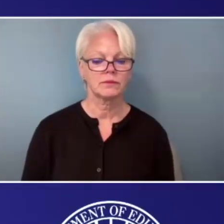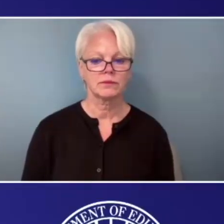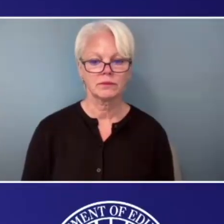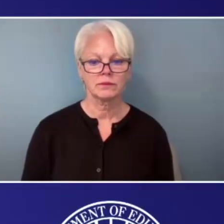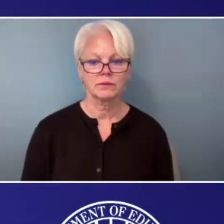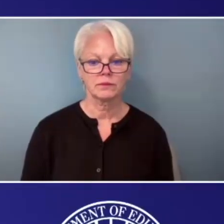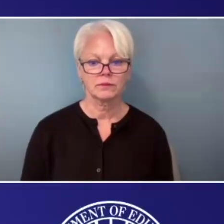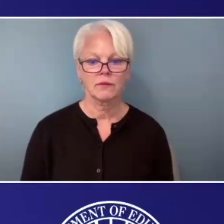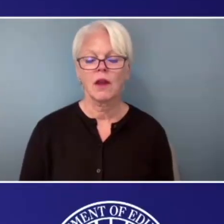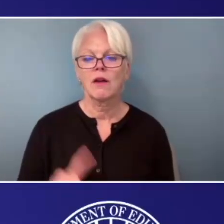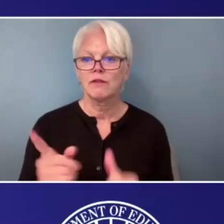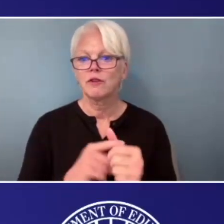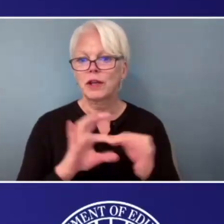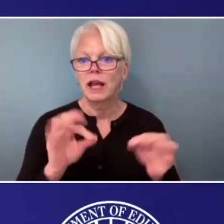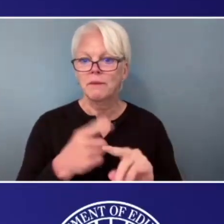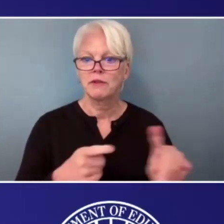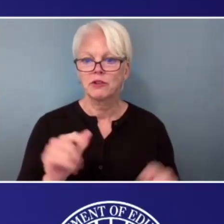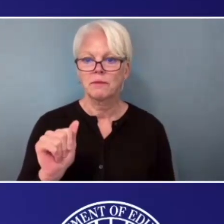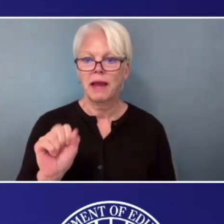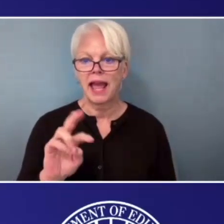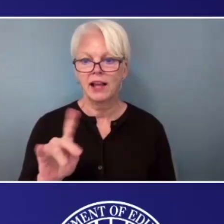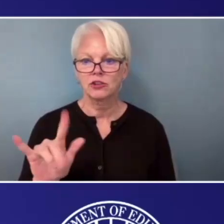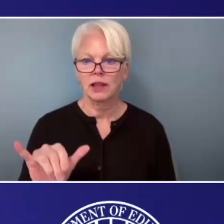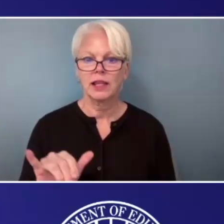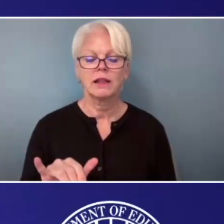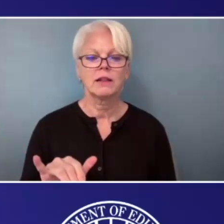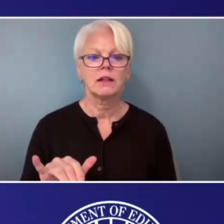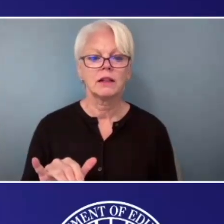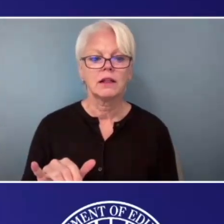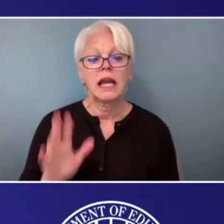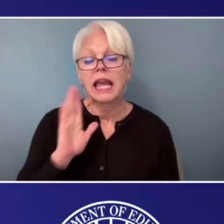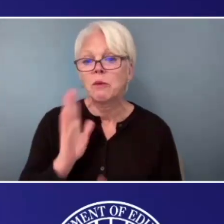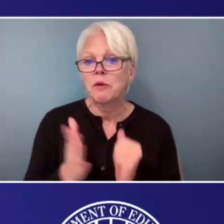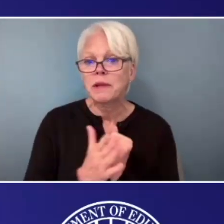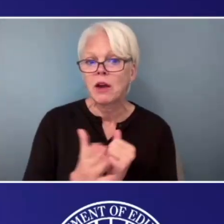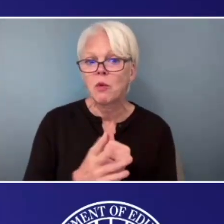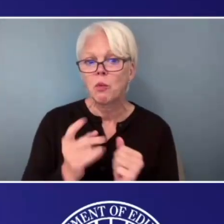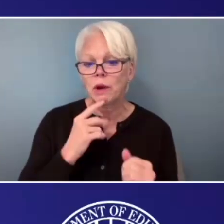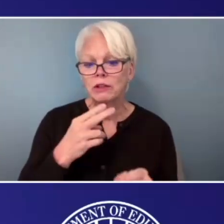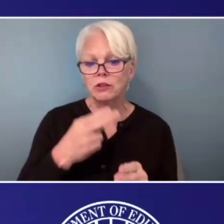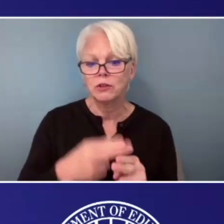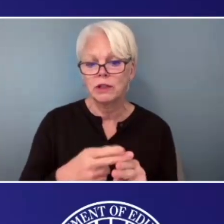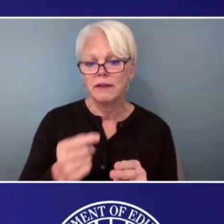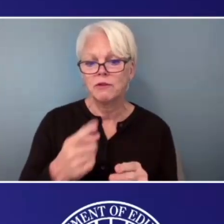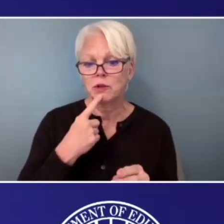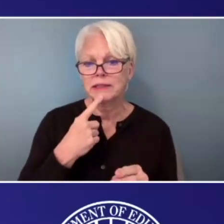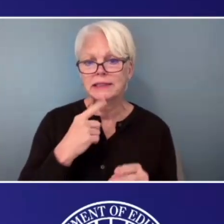We have a comment first from Ashley. Tamy, it would be helpful if when you reference certain sections, if you could say what the title of discussion paper is